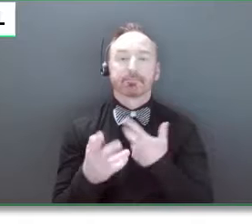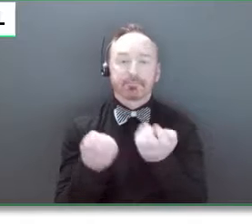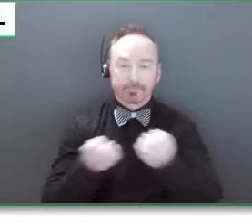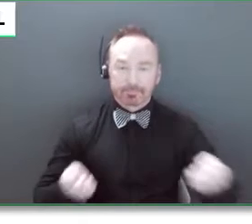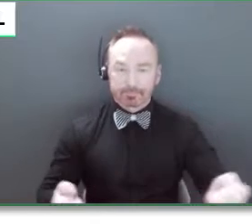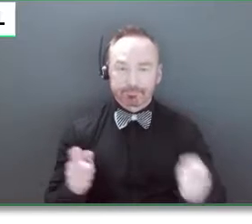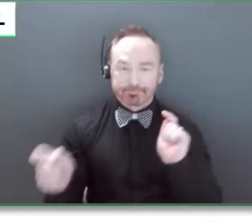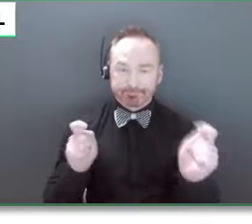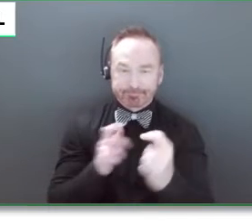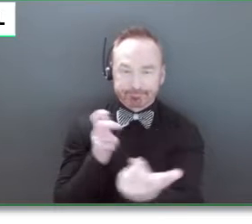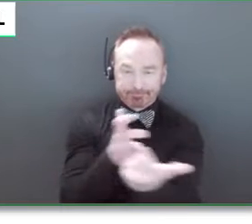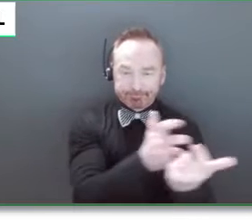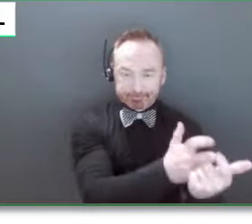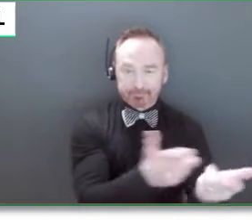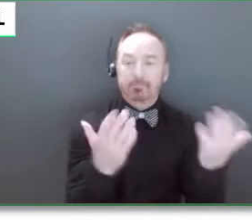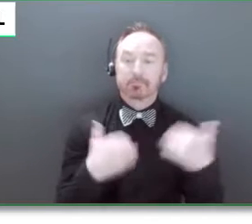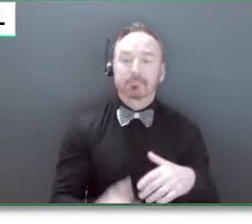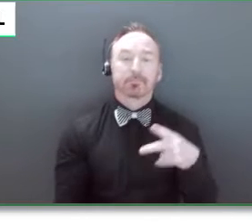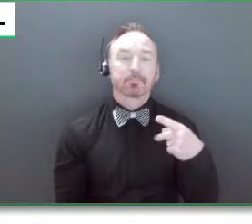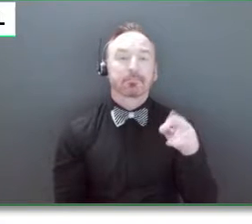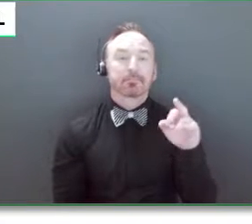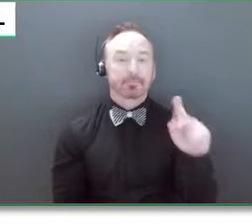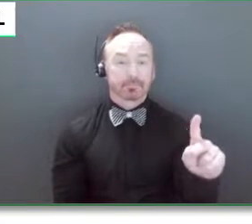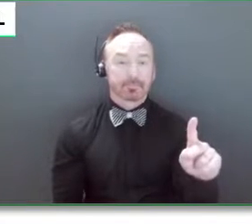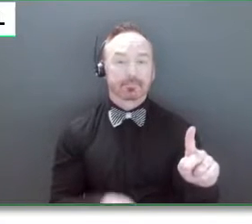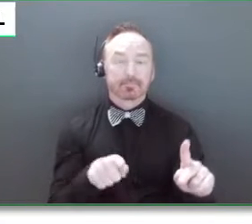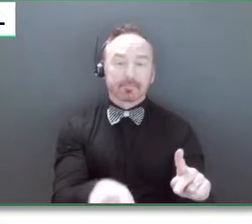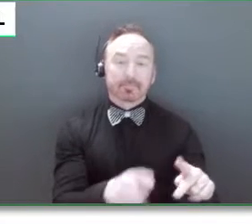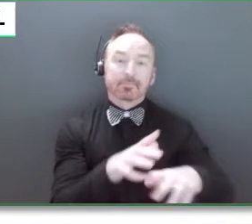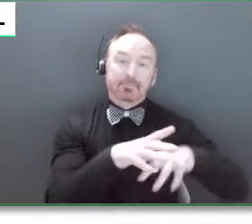Program at Prospect Human Services which provides access to